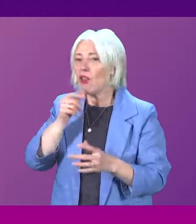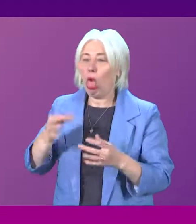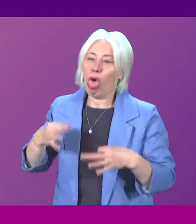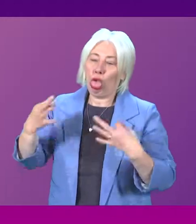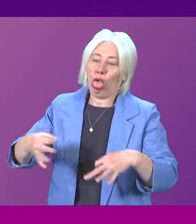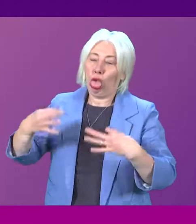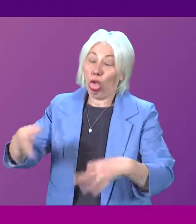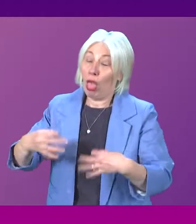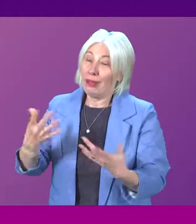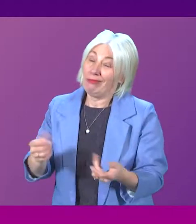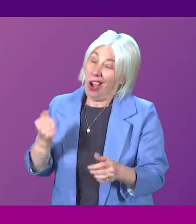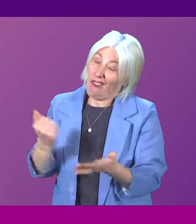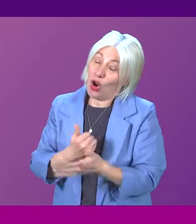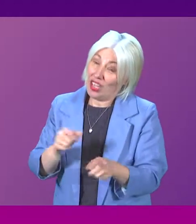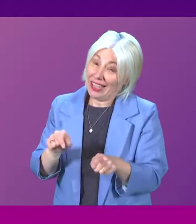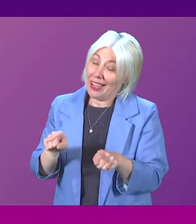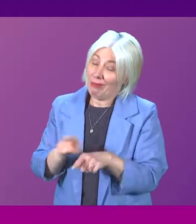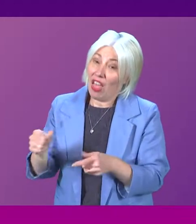trams one has done?